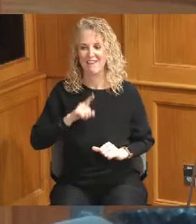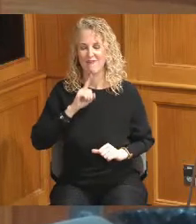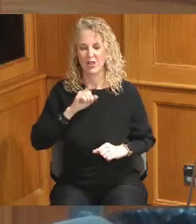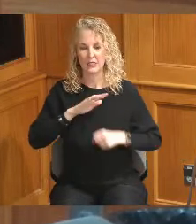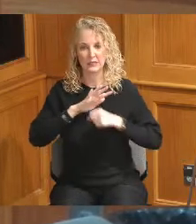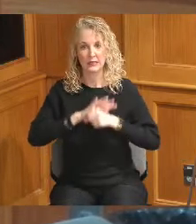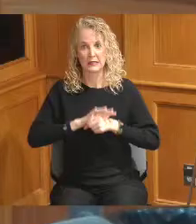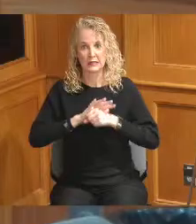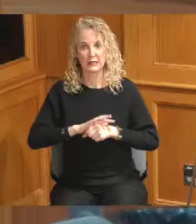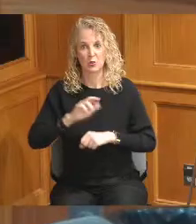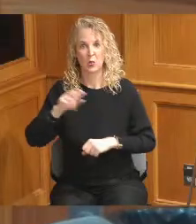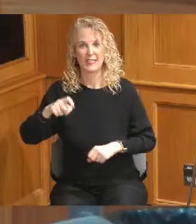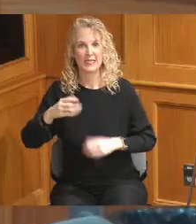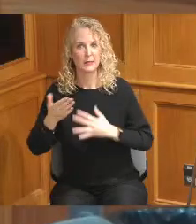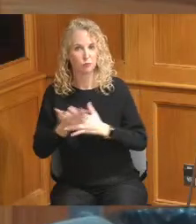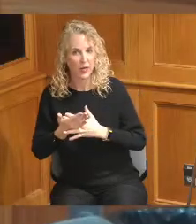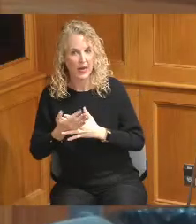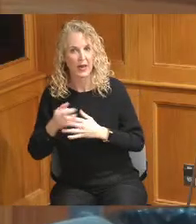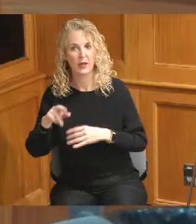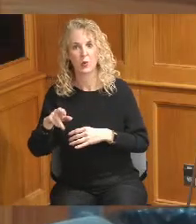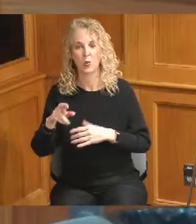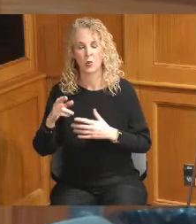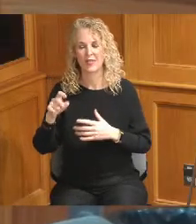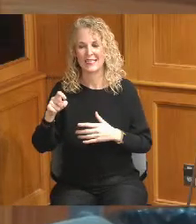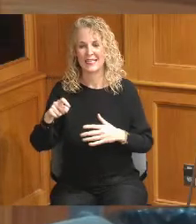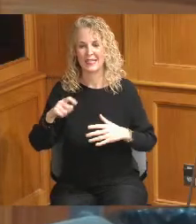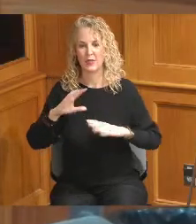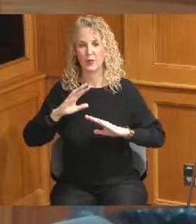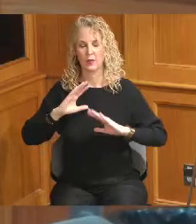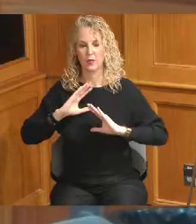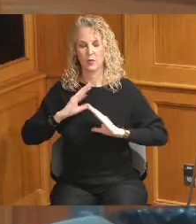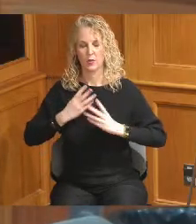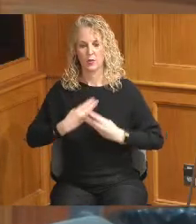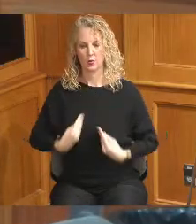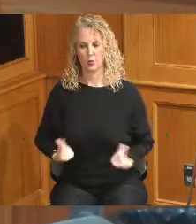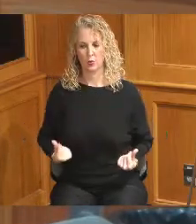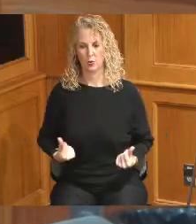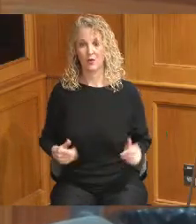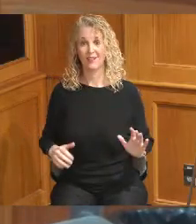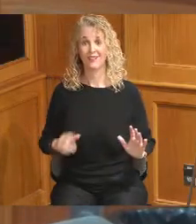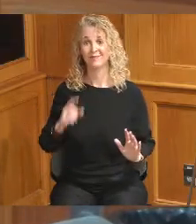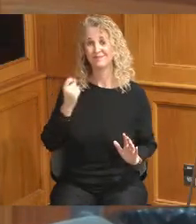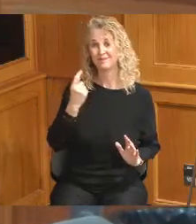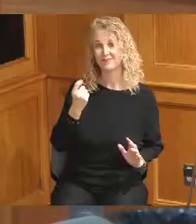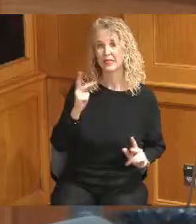to take a break and just decompress a little bit I think a lot of PE people are familiar with the